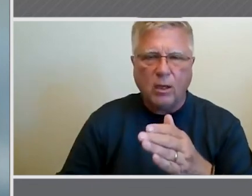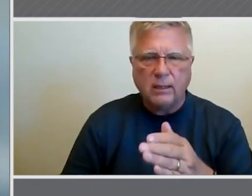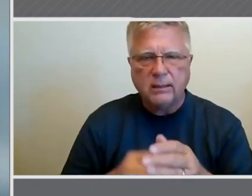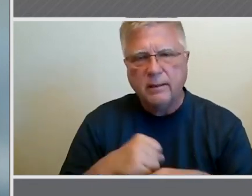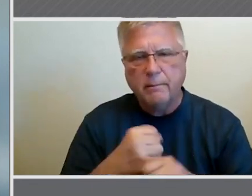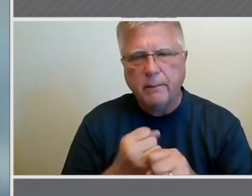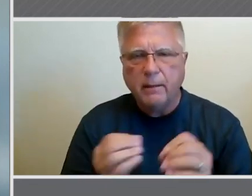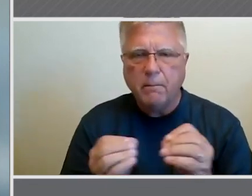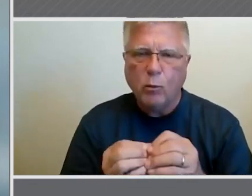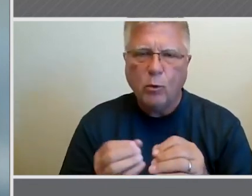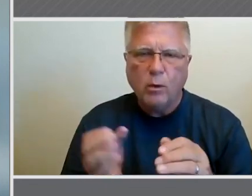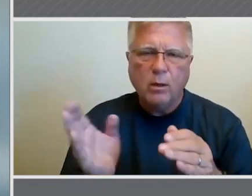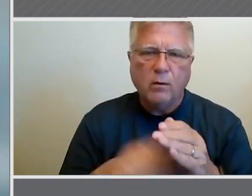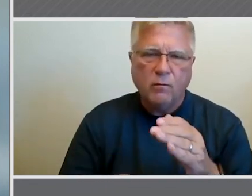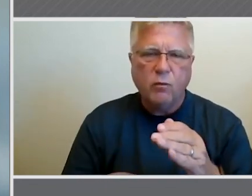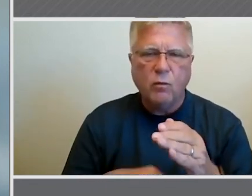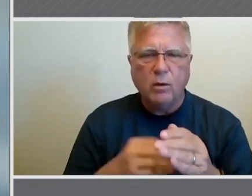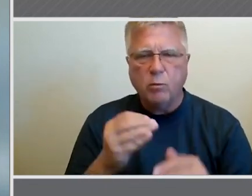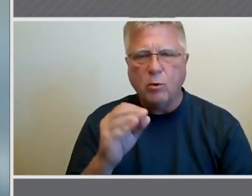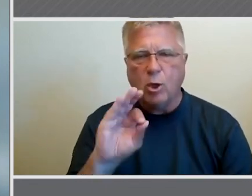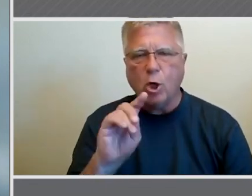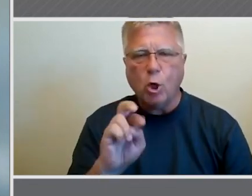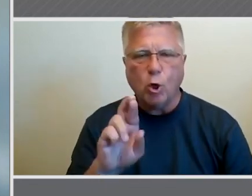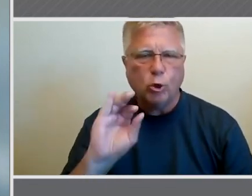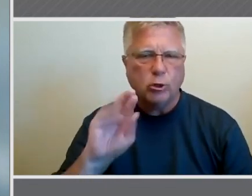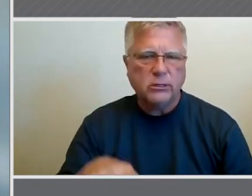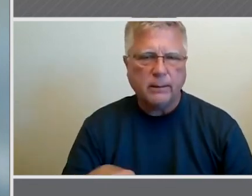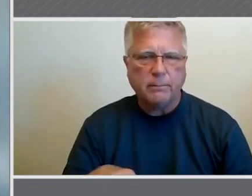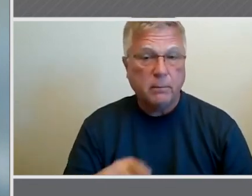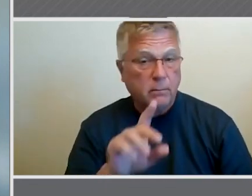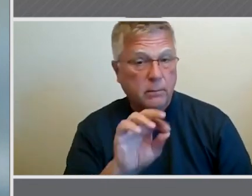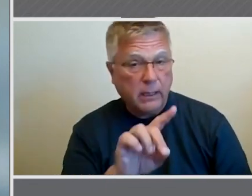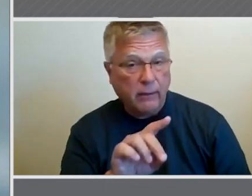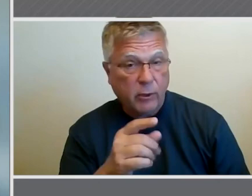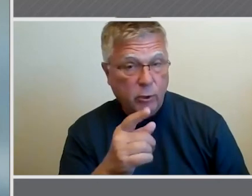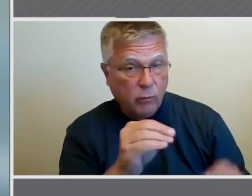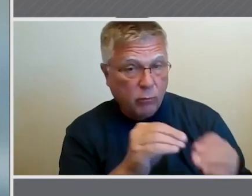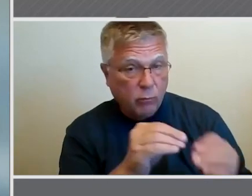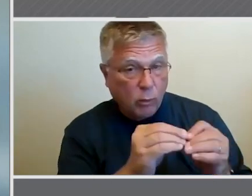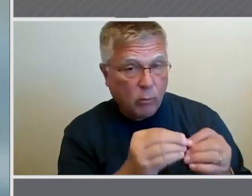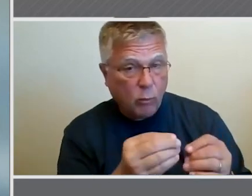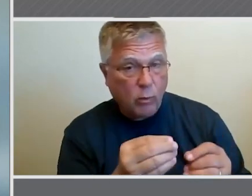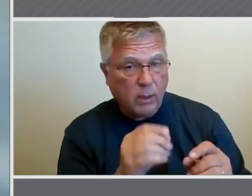class to be more affordable homeownership, David, do you have anything to say.